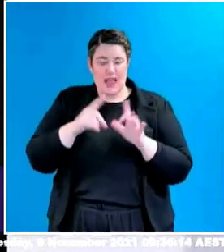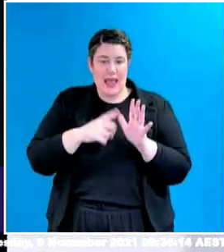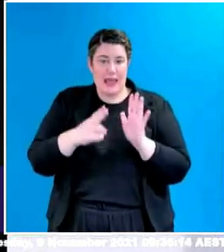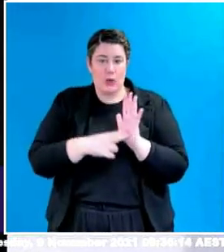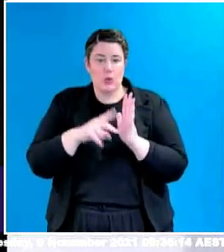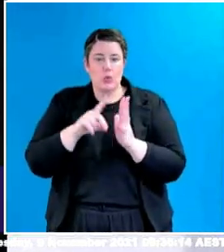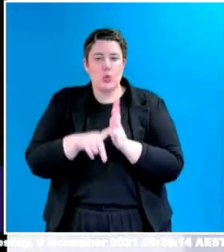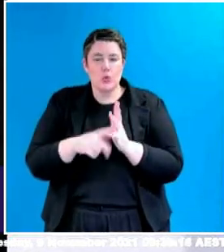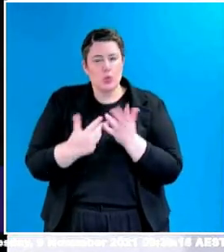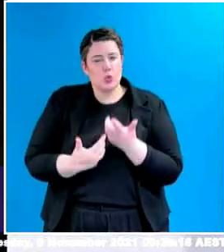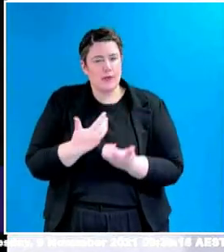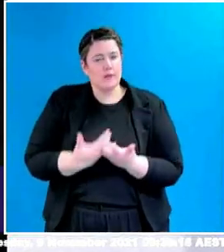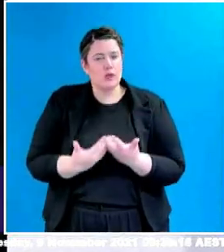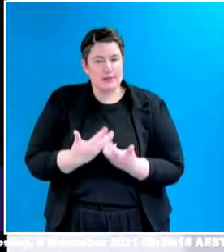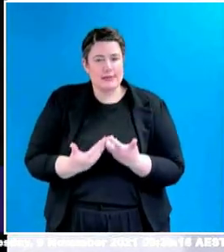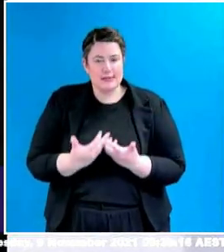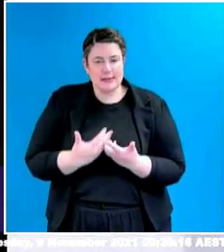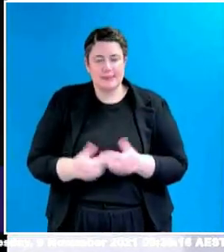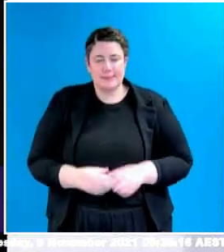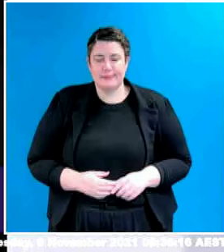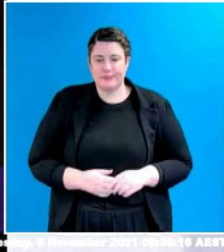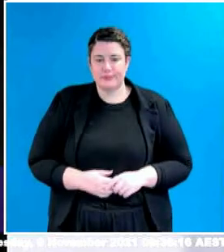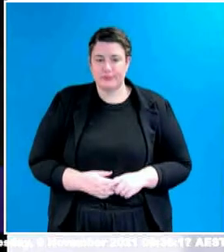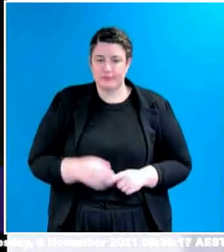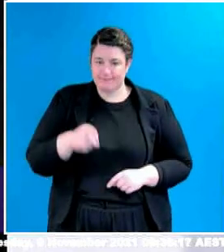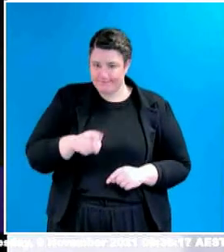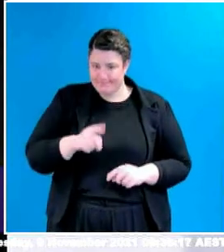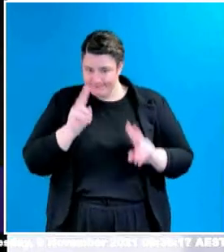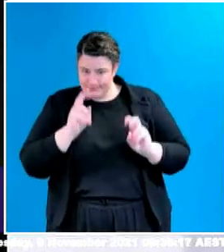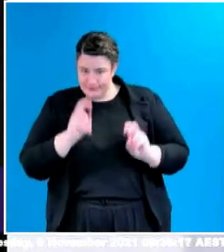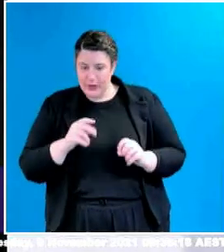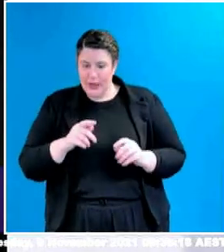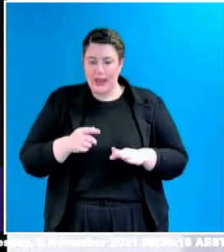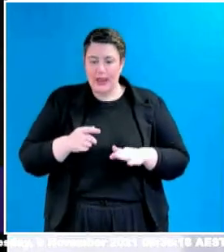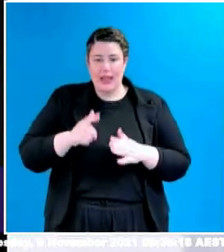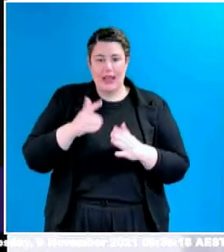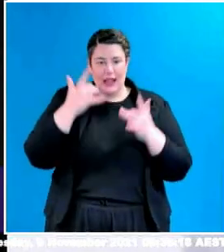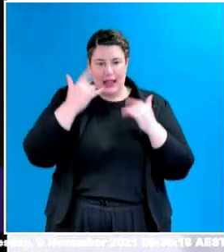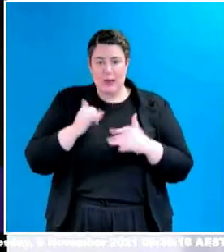your thesis topic was Measuring Legal Implementation of International Human